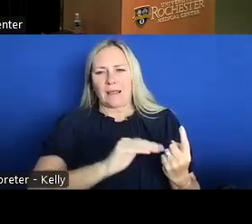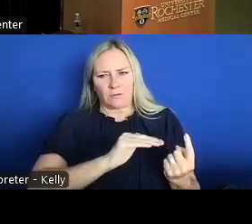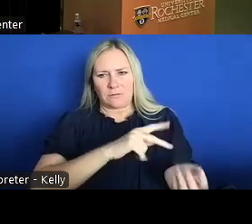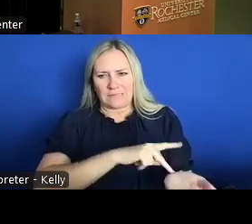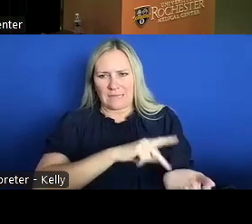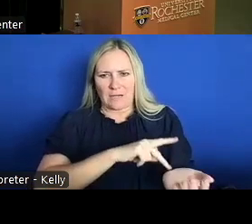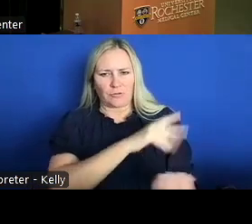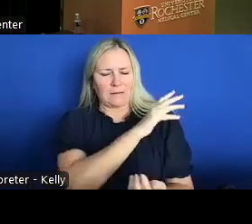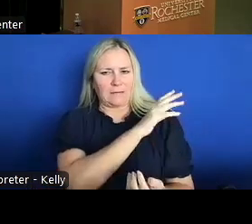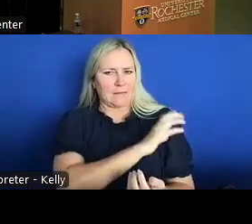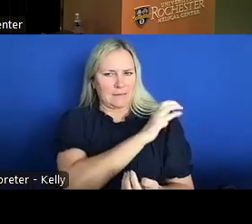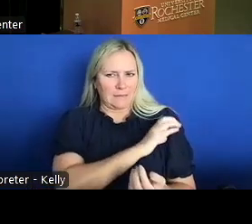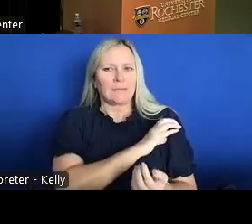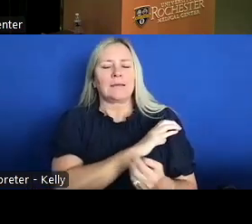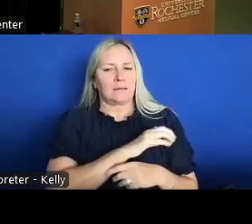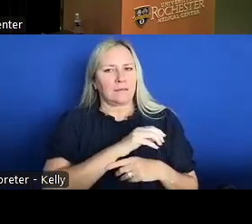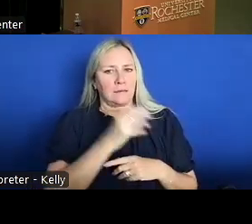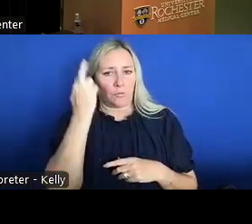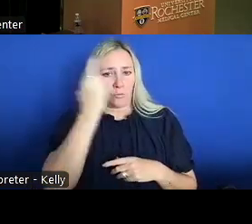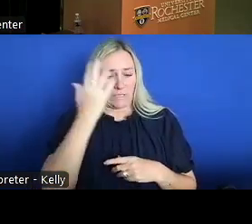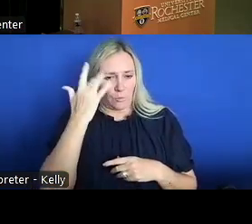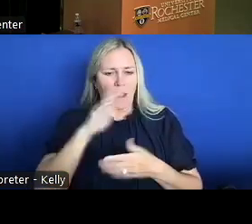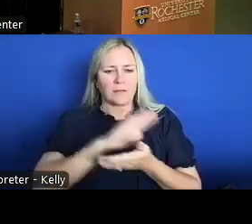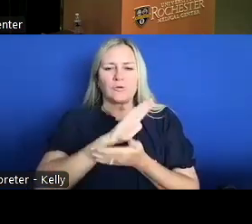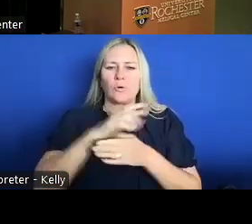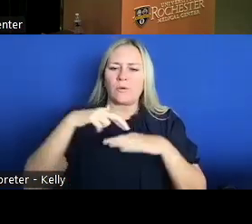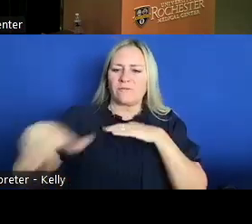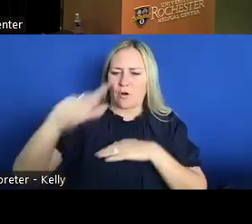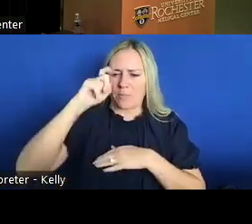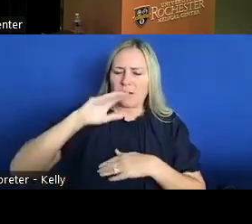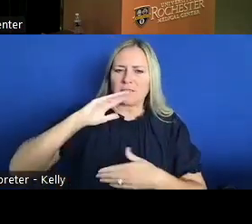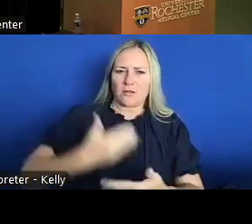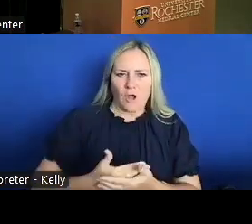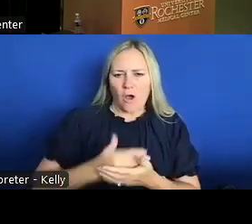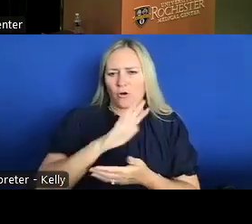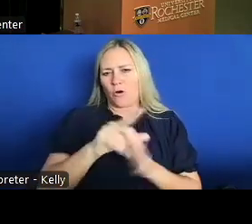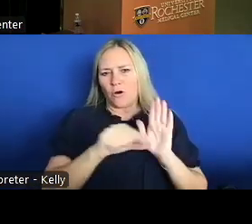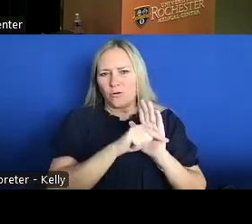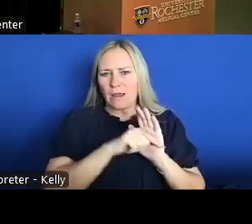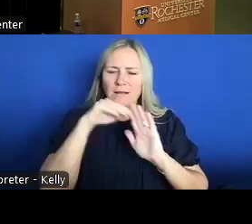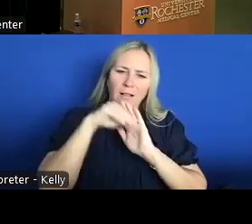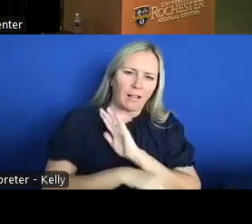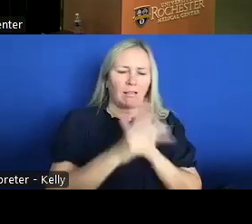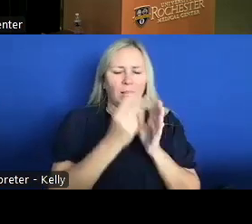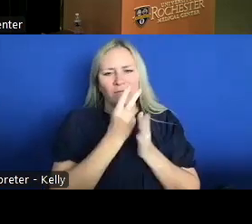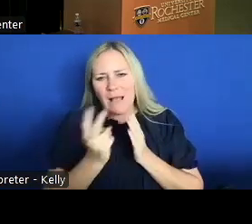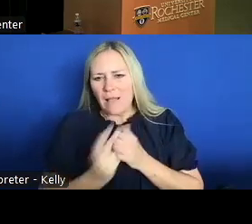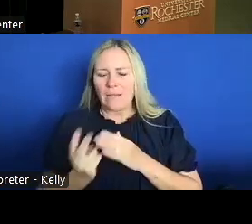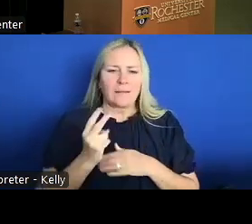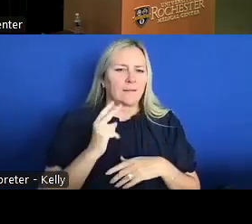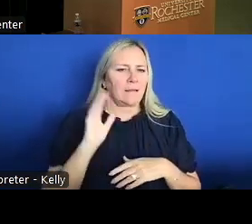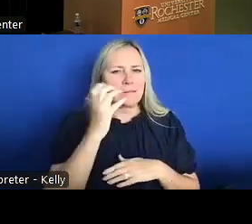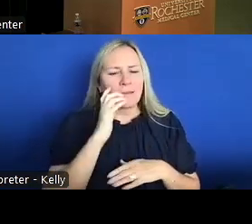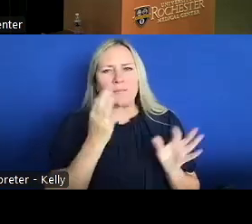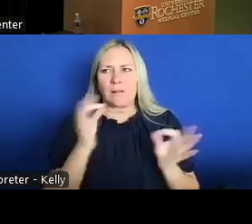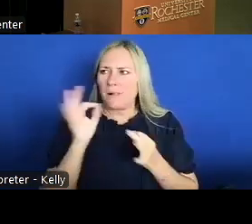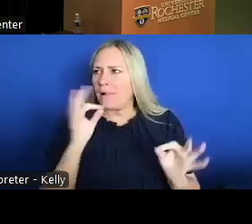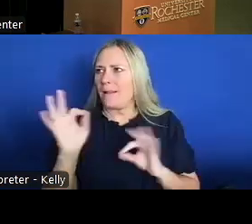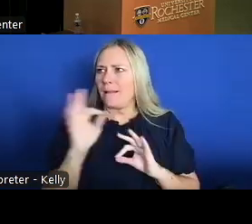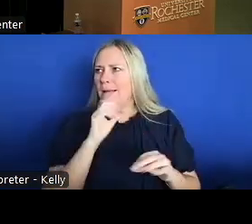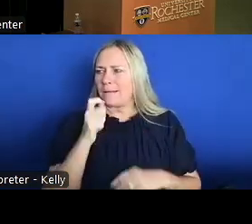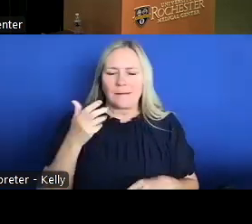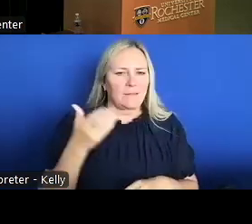been failing in her grades over recent weeks and is inattentive just seems not present emotionally